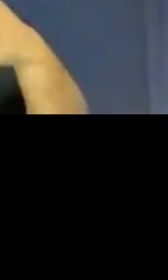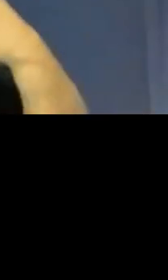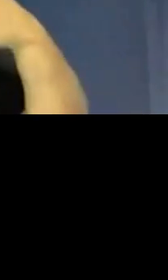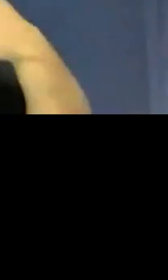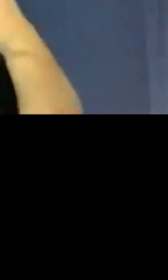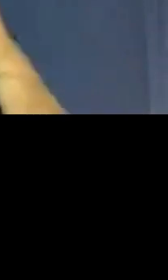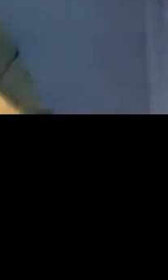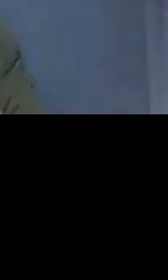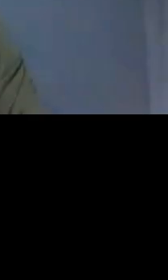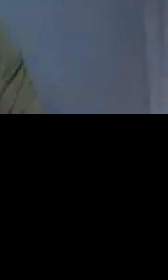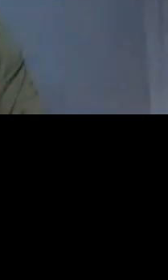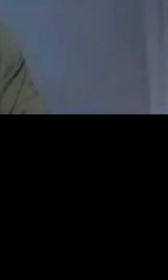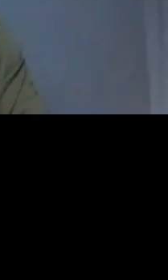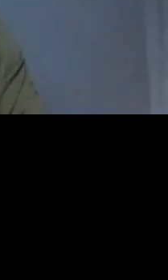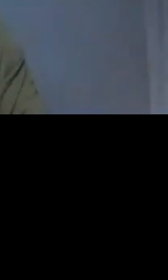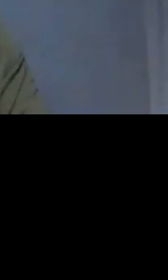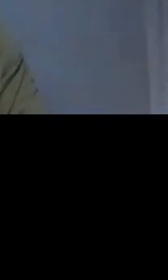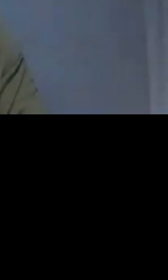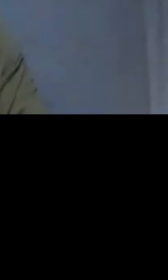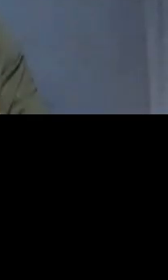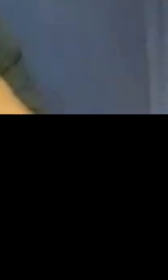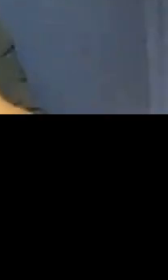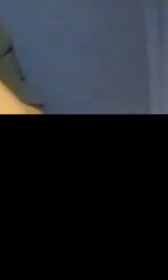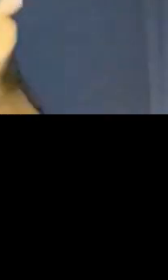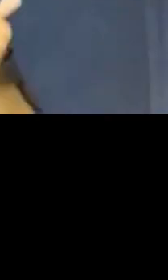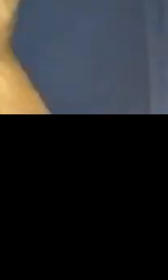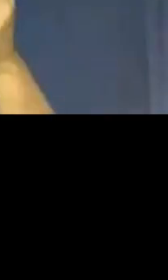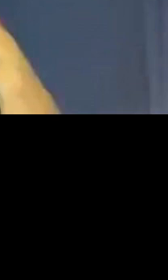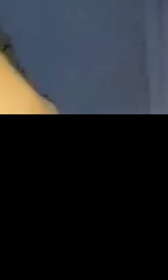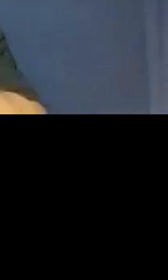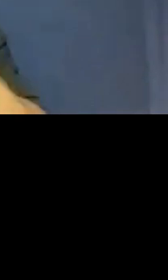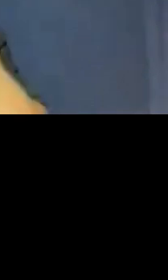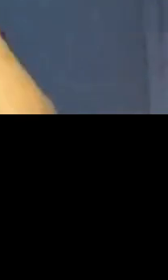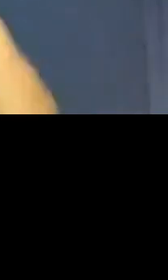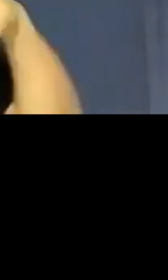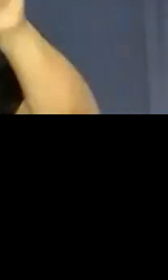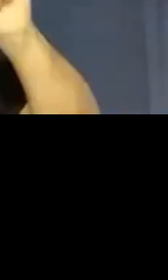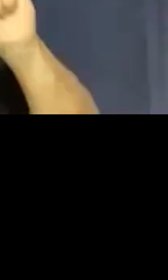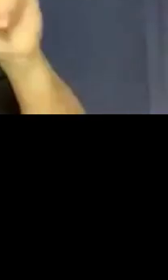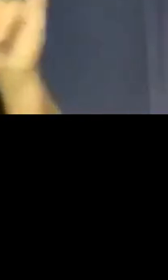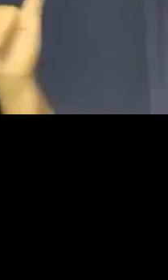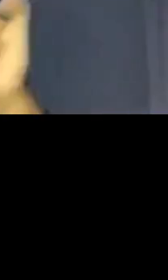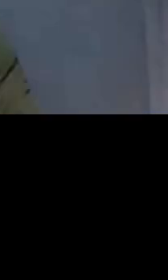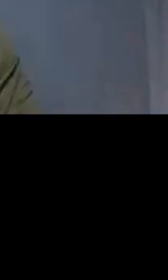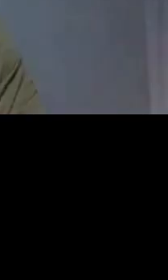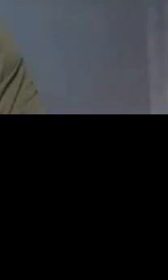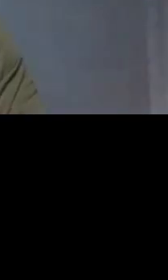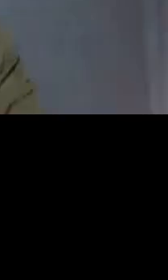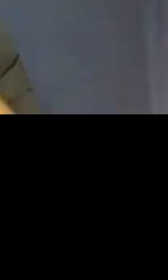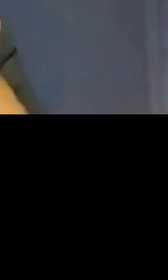And we are being provided with a report on that Q&A. So what we'll do is kind of clean up the question